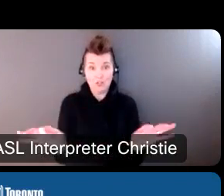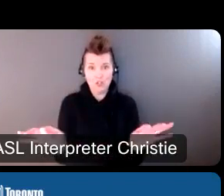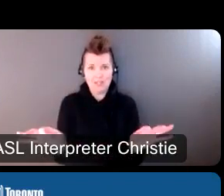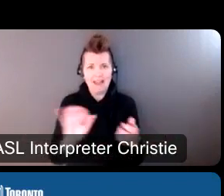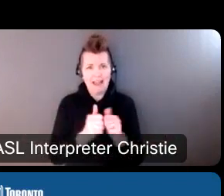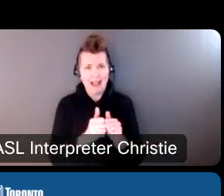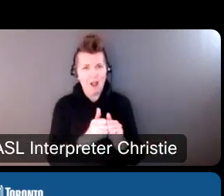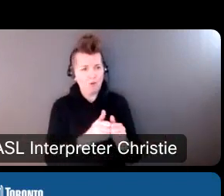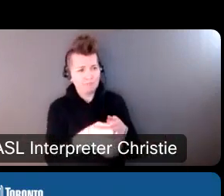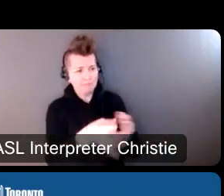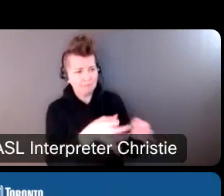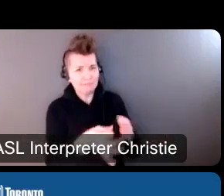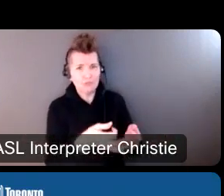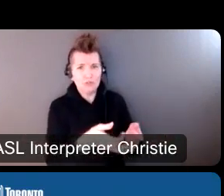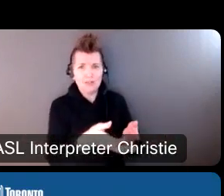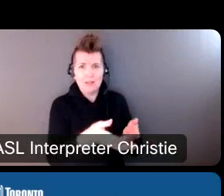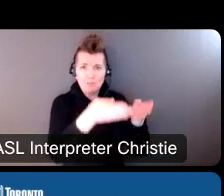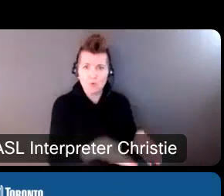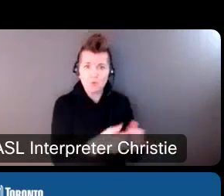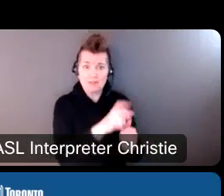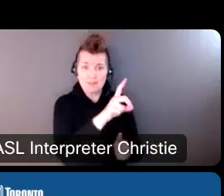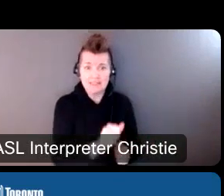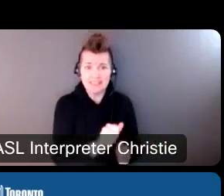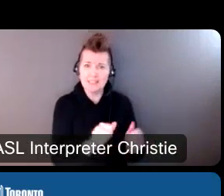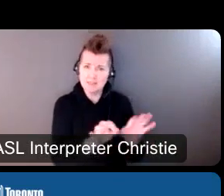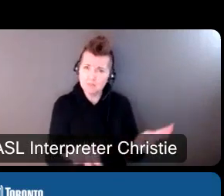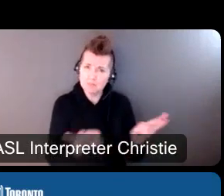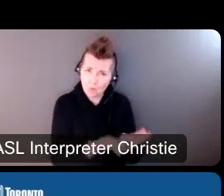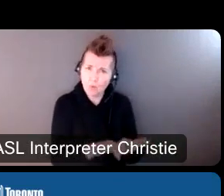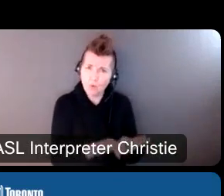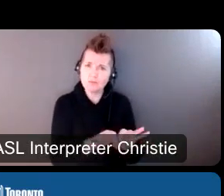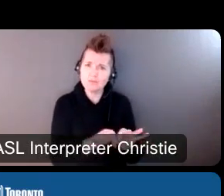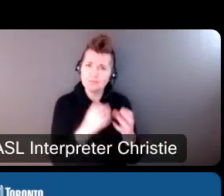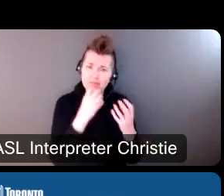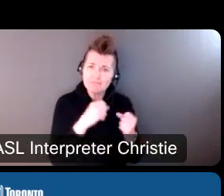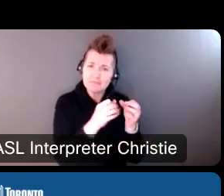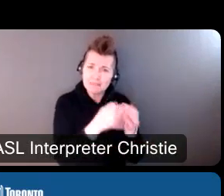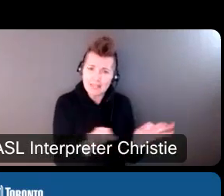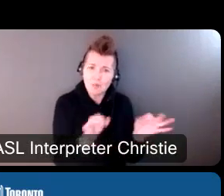Please be mindful of the language you use and the meaning. Consistent with the language and terminology standard